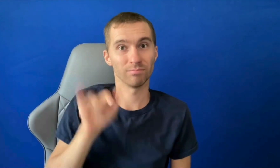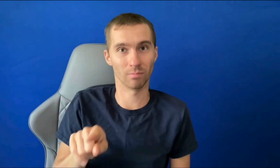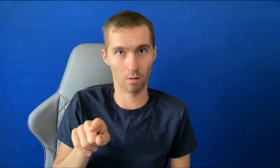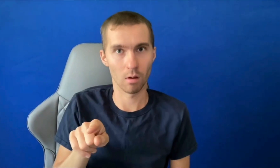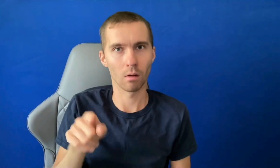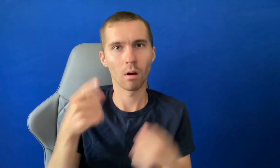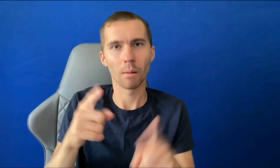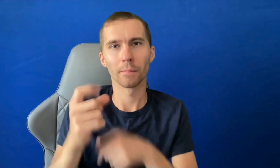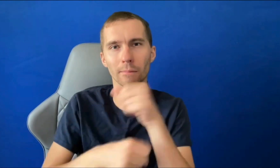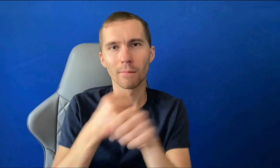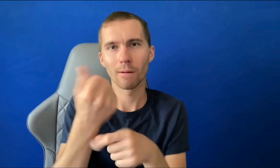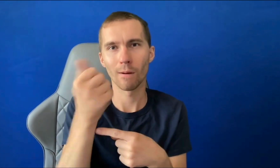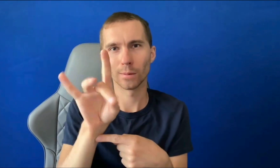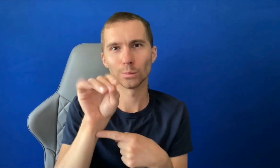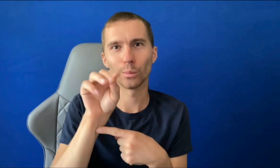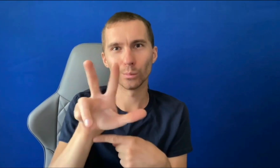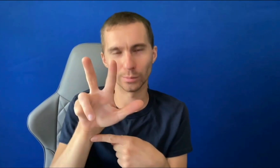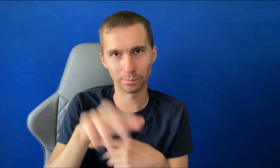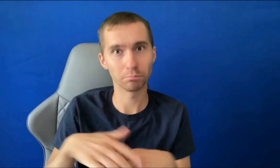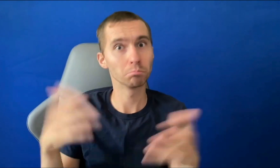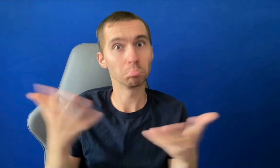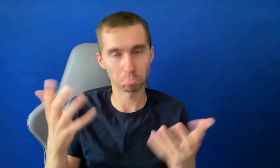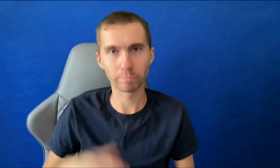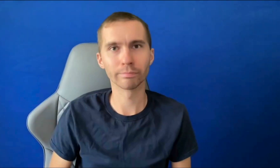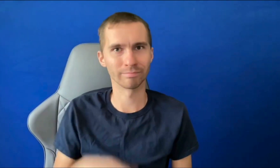This historical event took place in the year 1803.